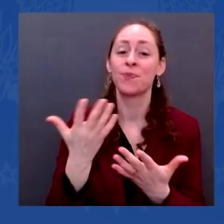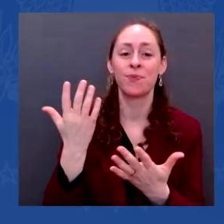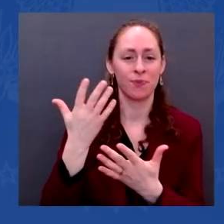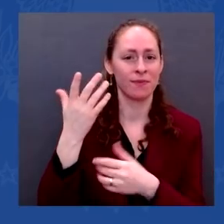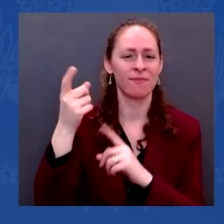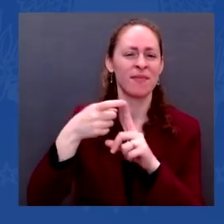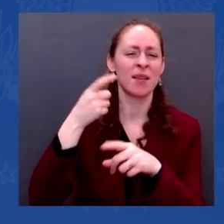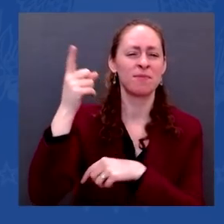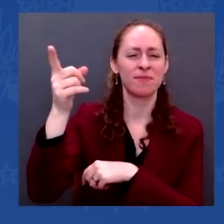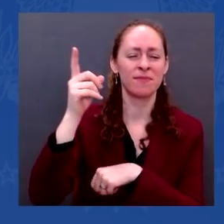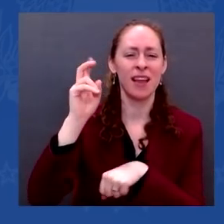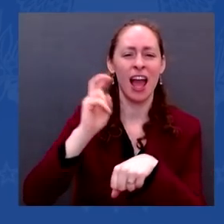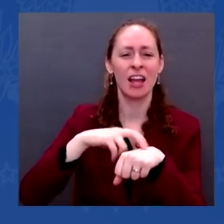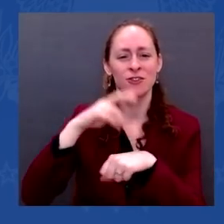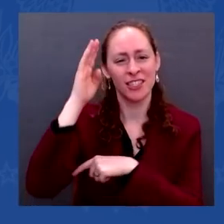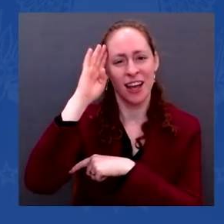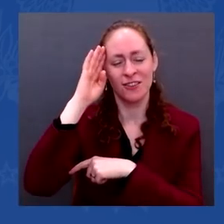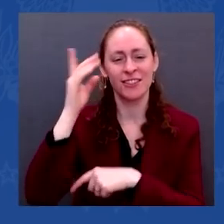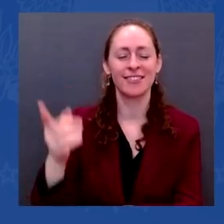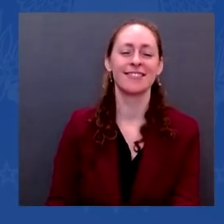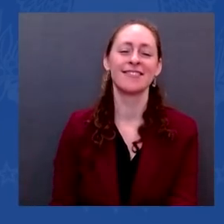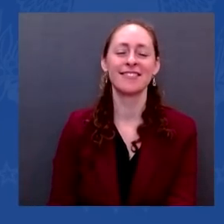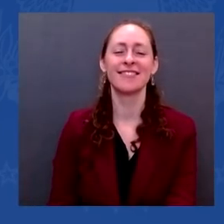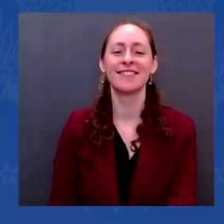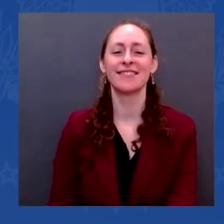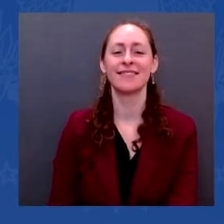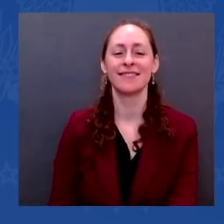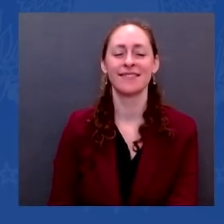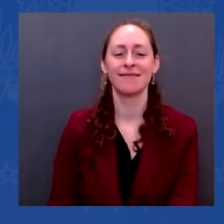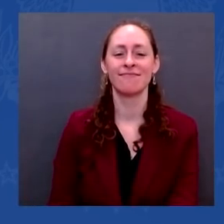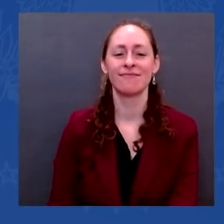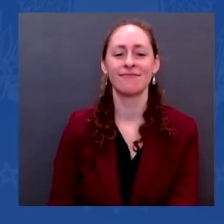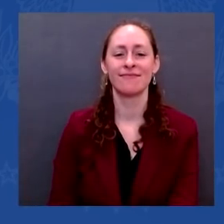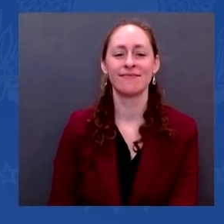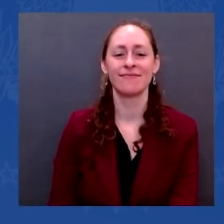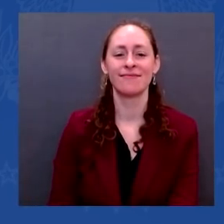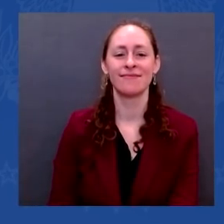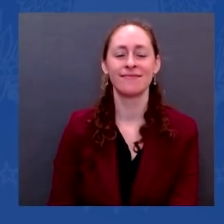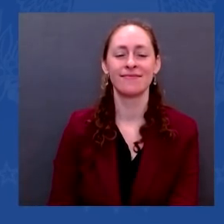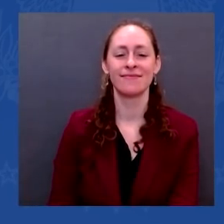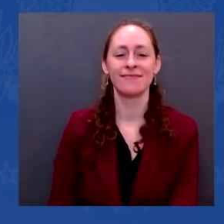It says: History teaches us not to hope "on this side of the grave.